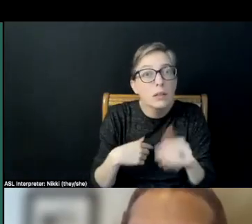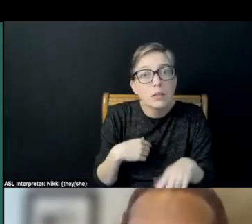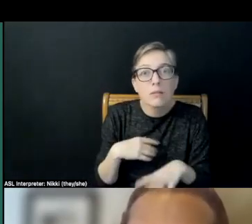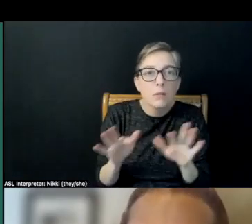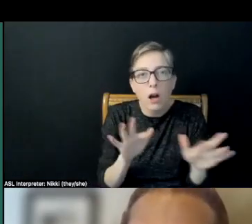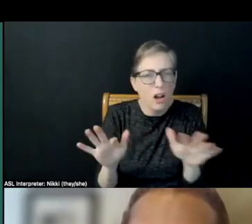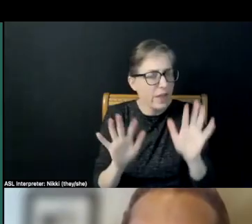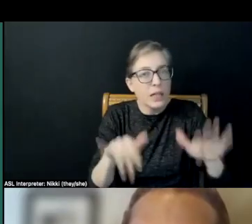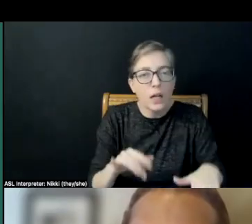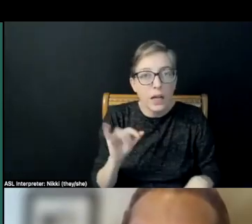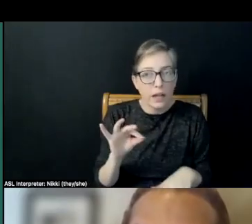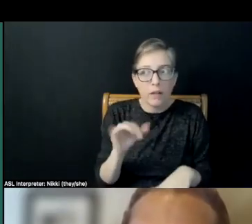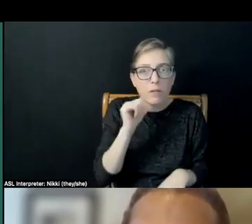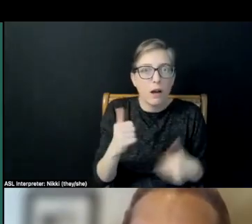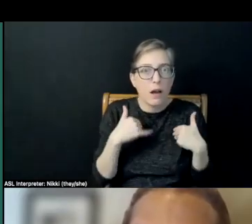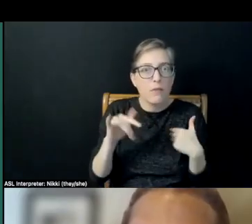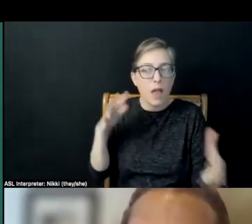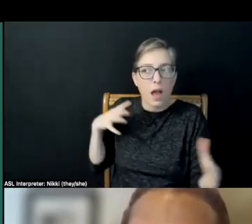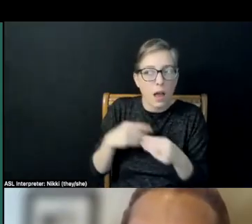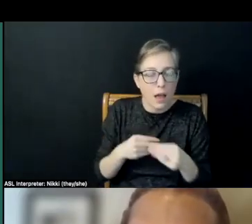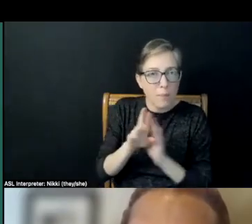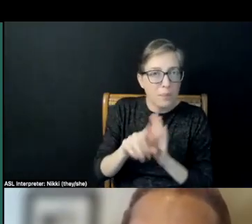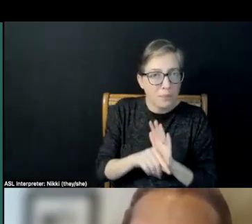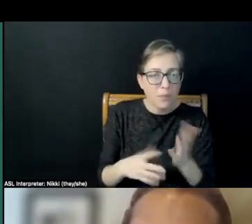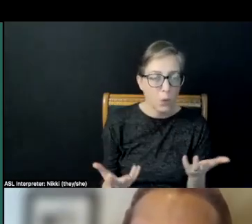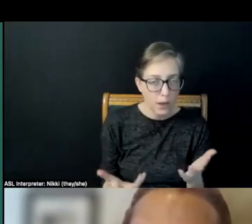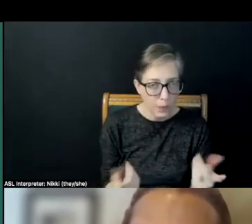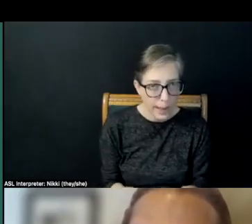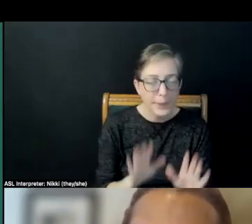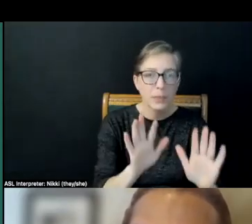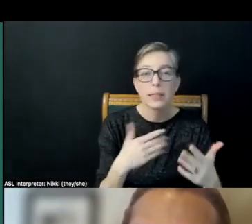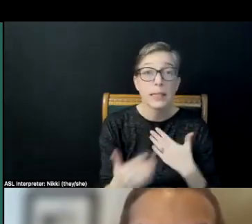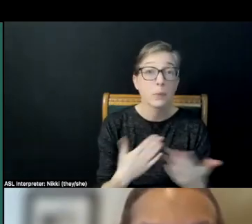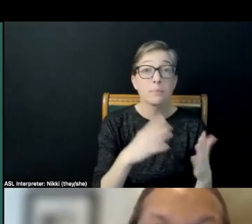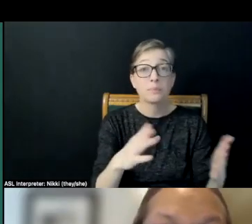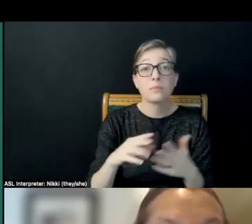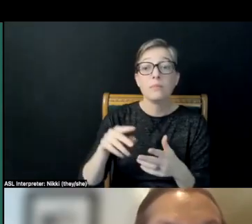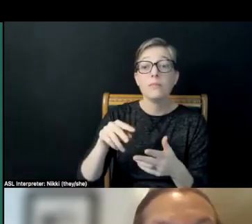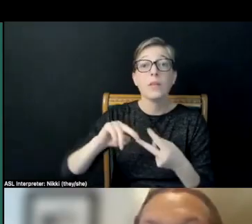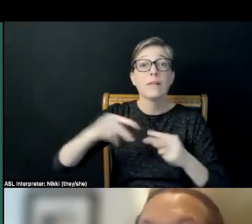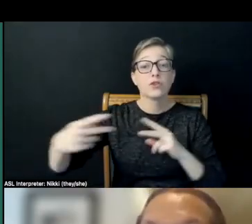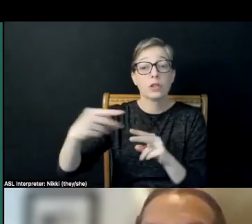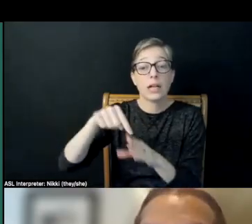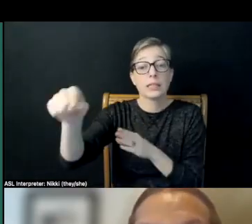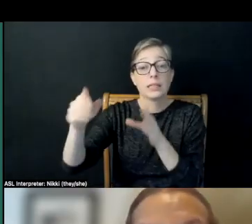The geneticist pulls me aside and doesn't have this conversation - we're not having this in a office -